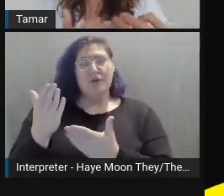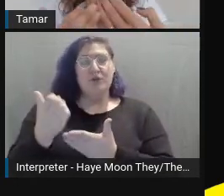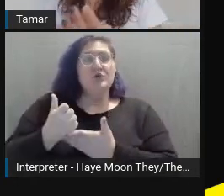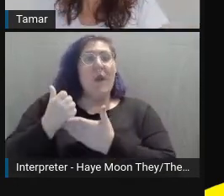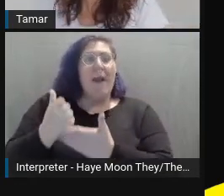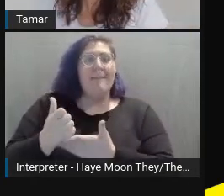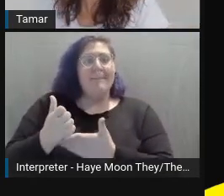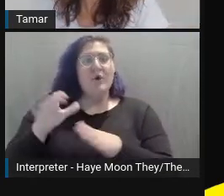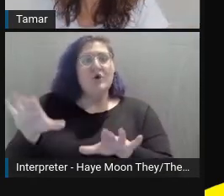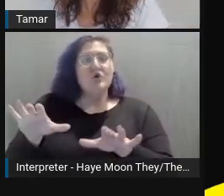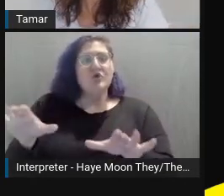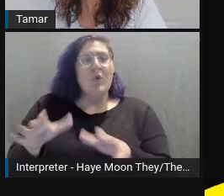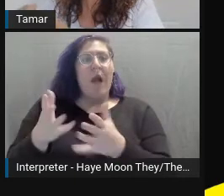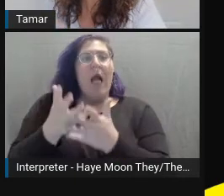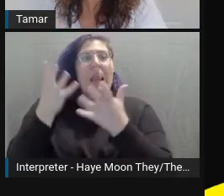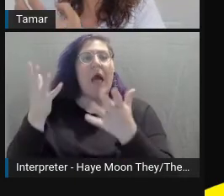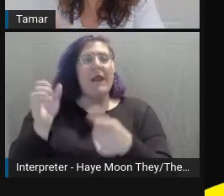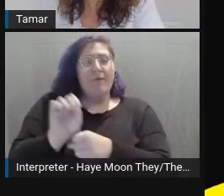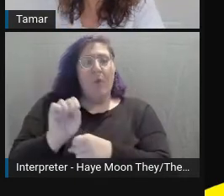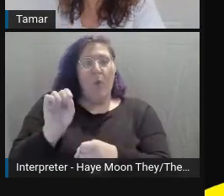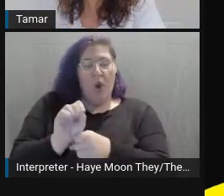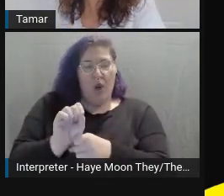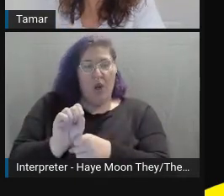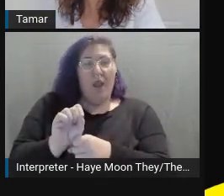that there are no barriers initially when released.